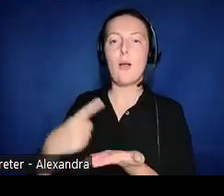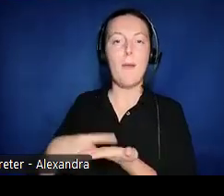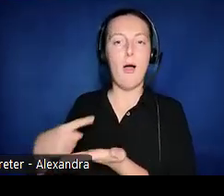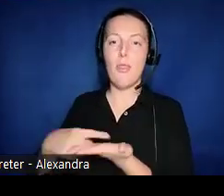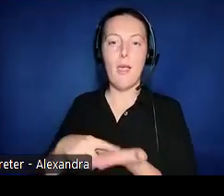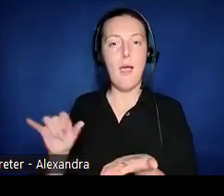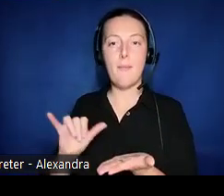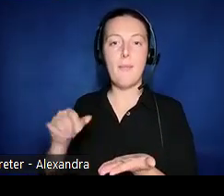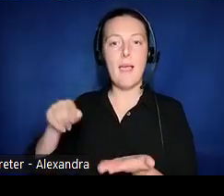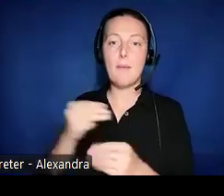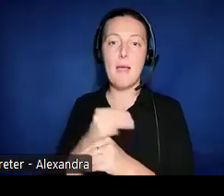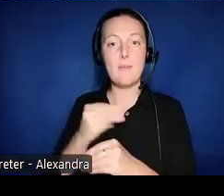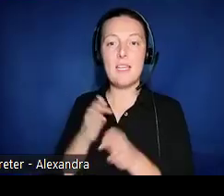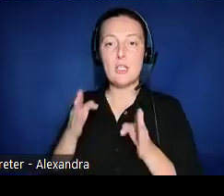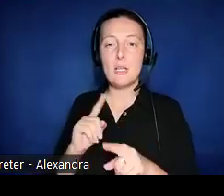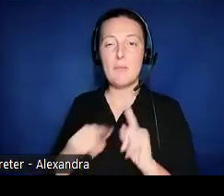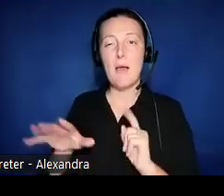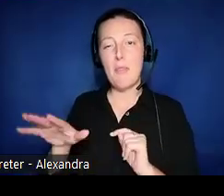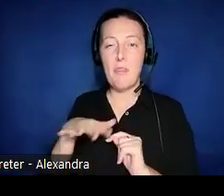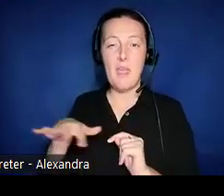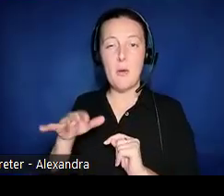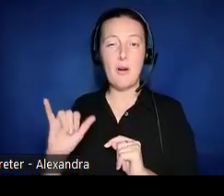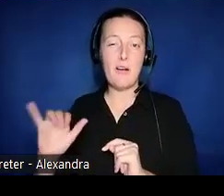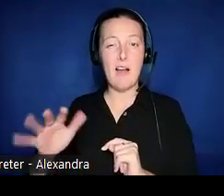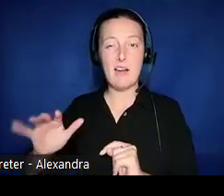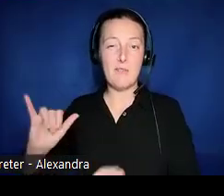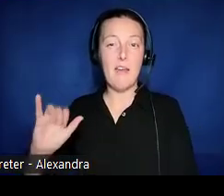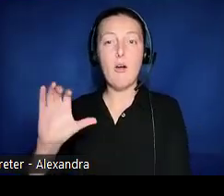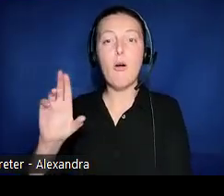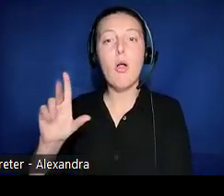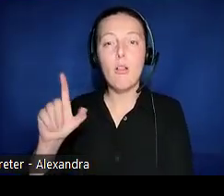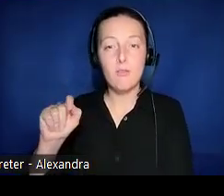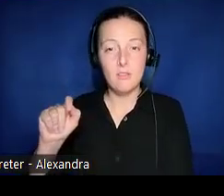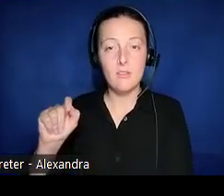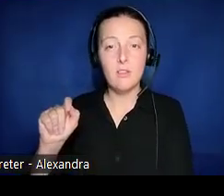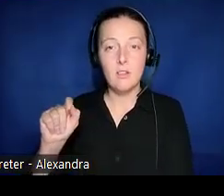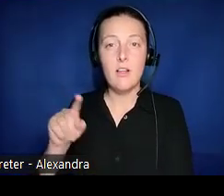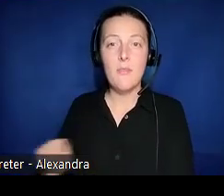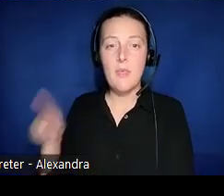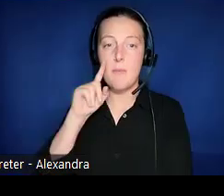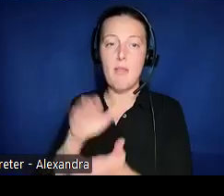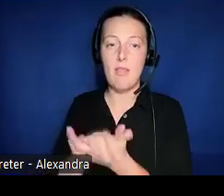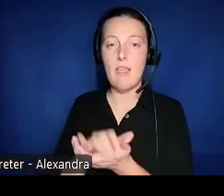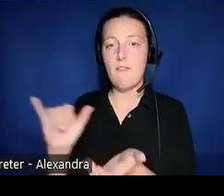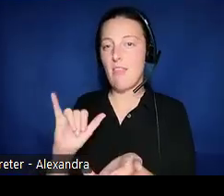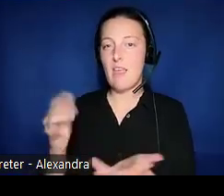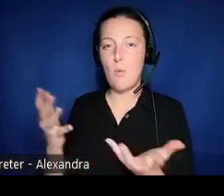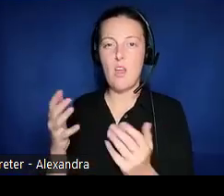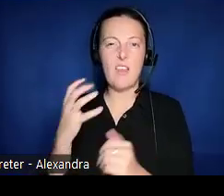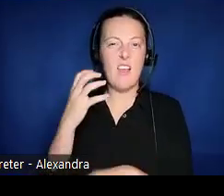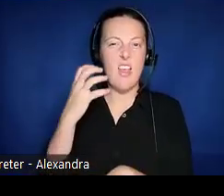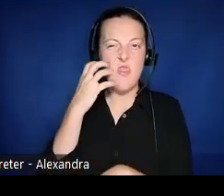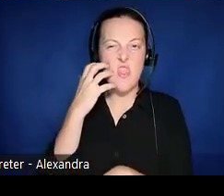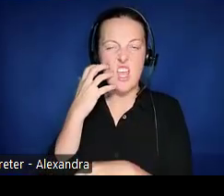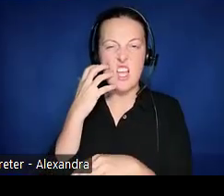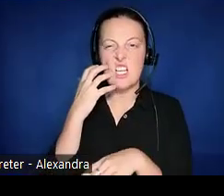cult. um they believed in this sort of like thick chunky stew of like math and other sort of like